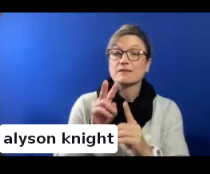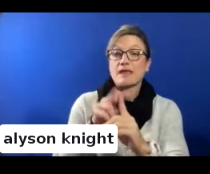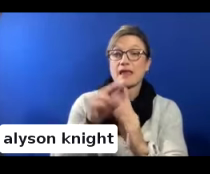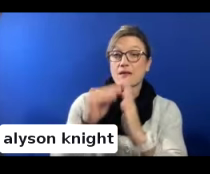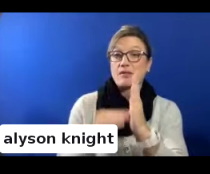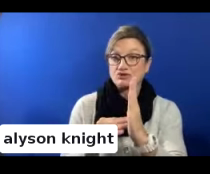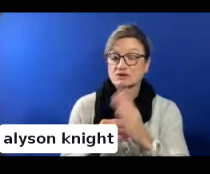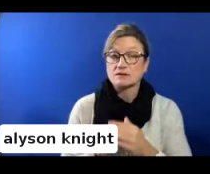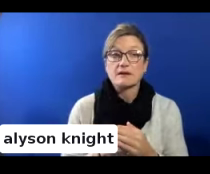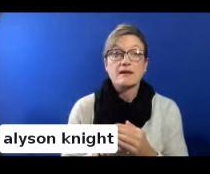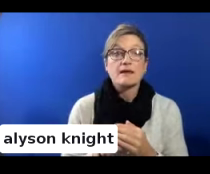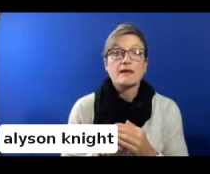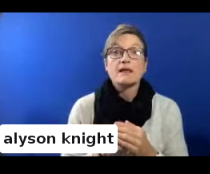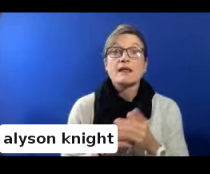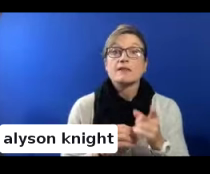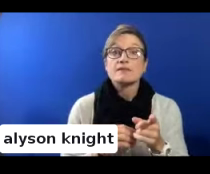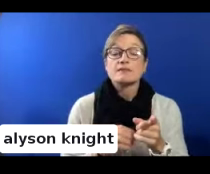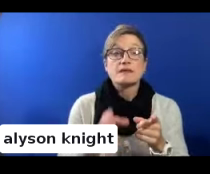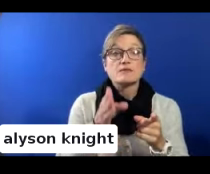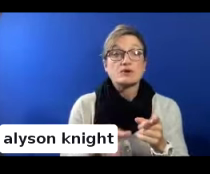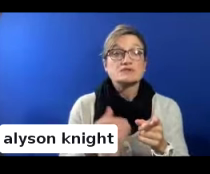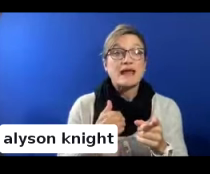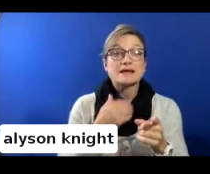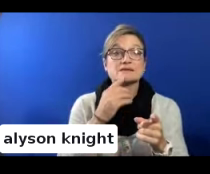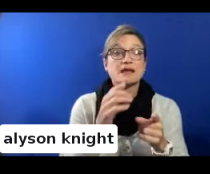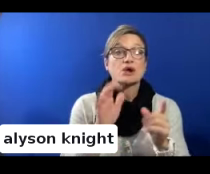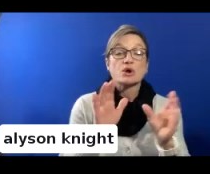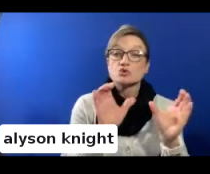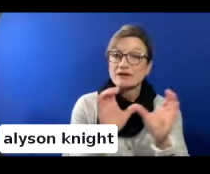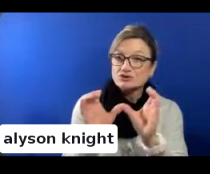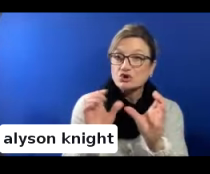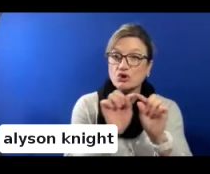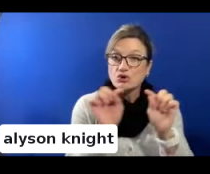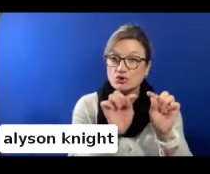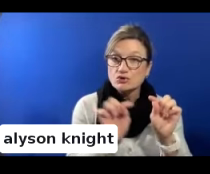This person has the login credentials and will get all direct, as well